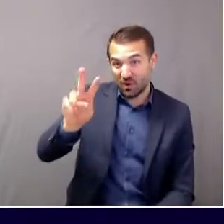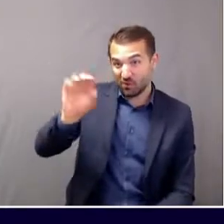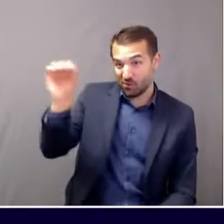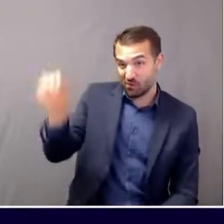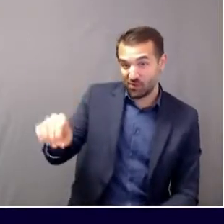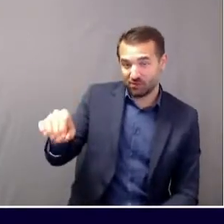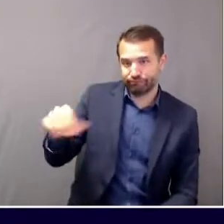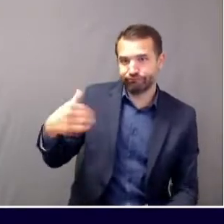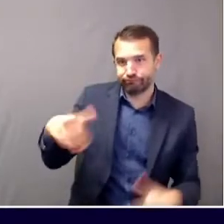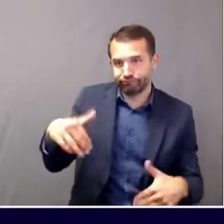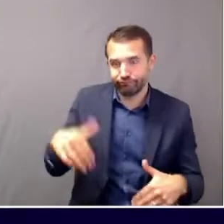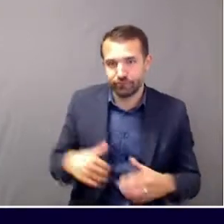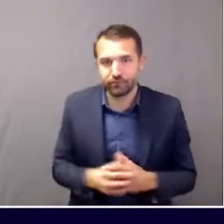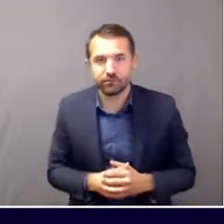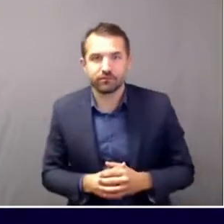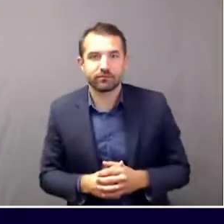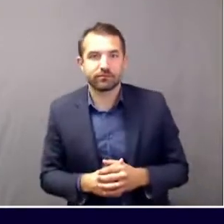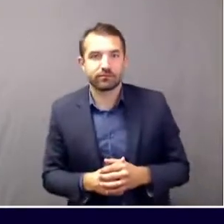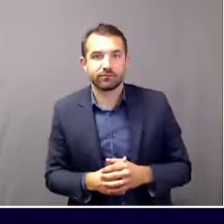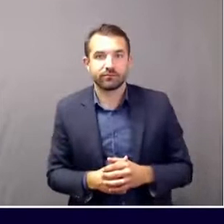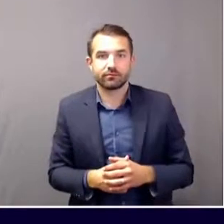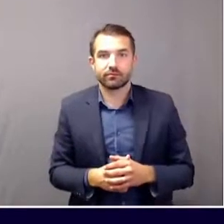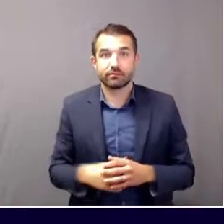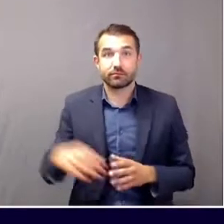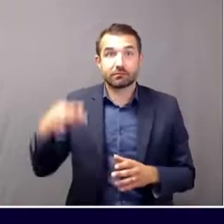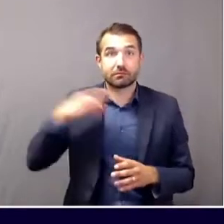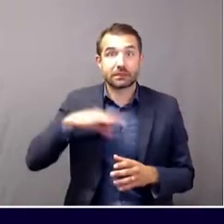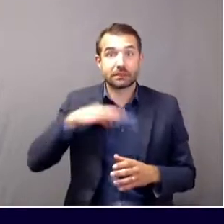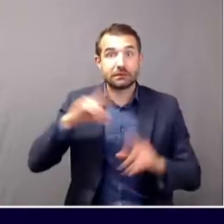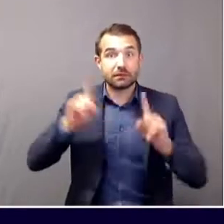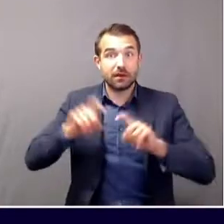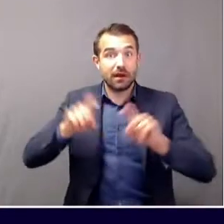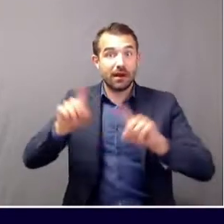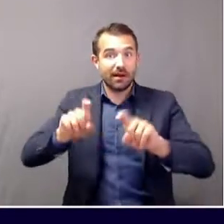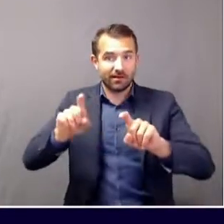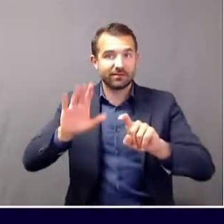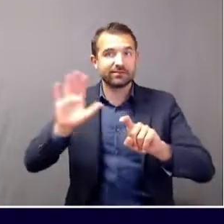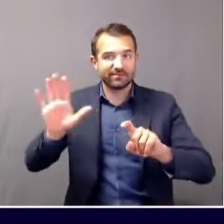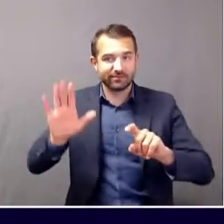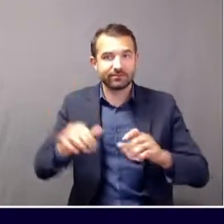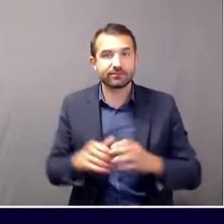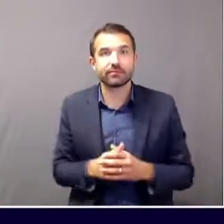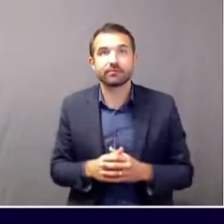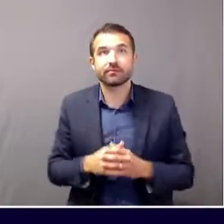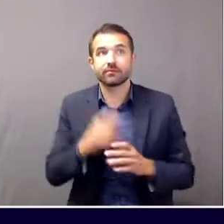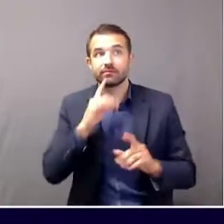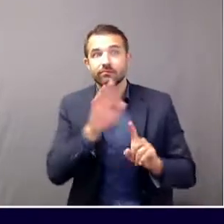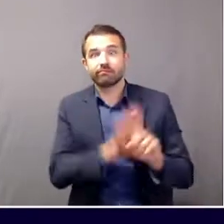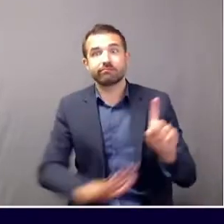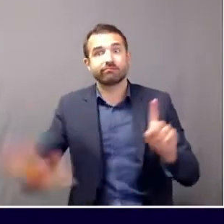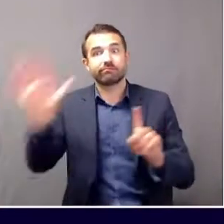Maine is currently conducting